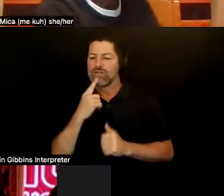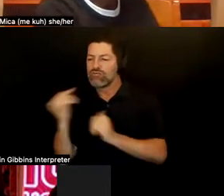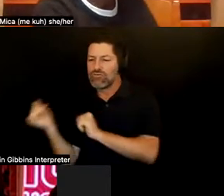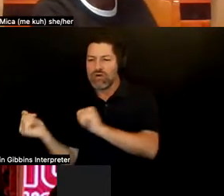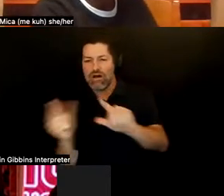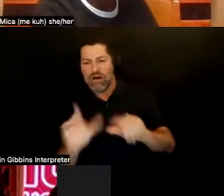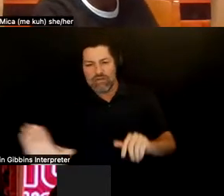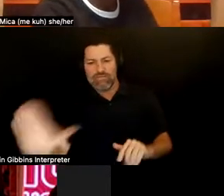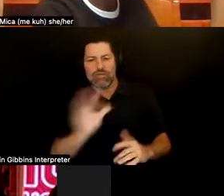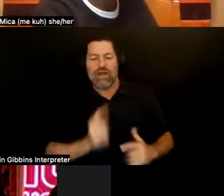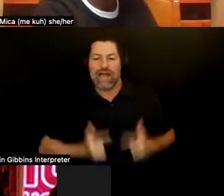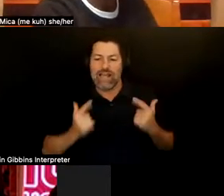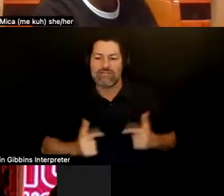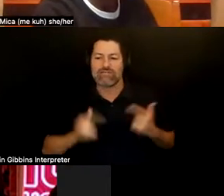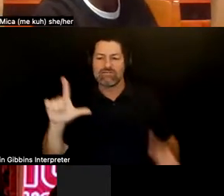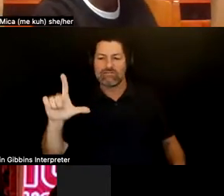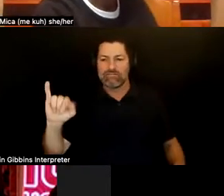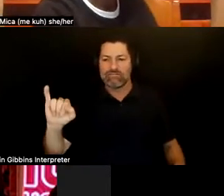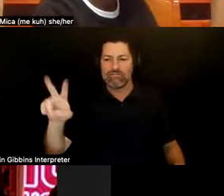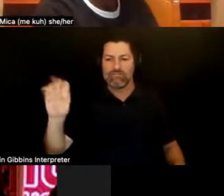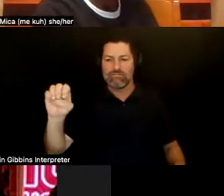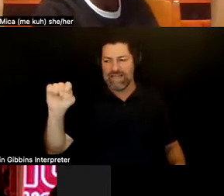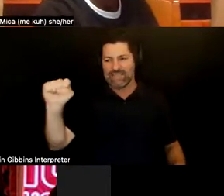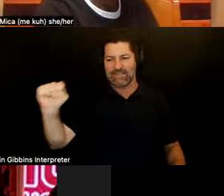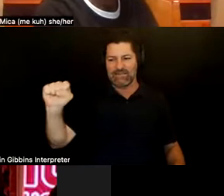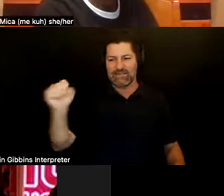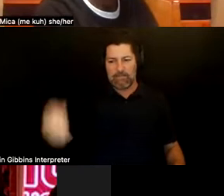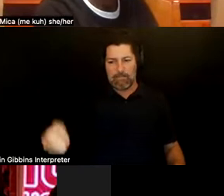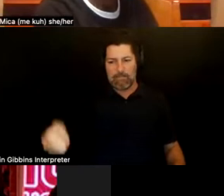20:18:42 It's plural all right so that's the last word of this piece.